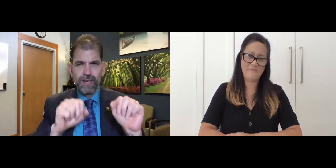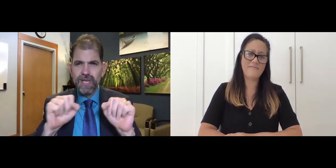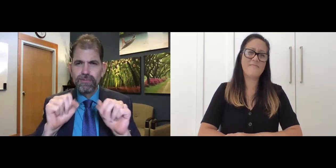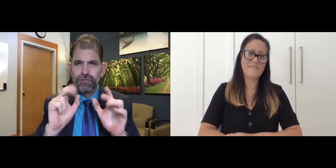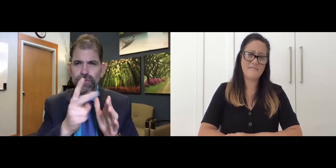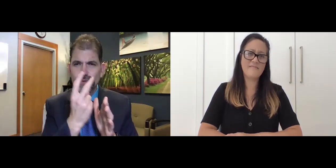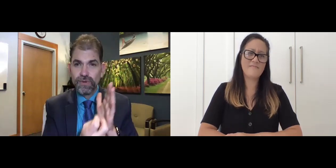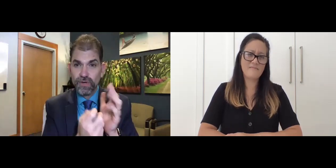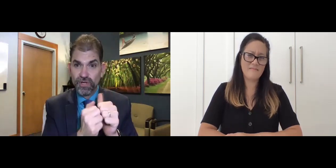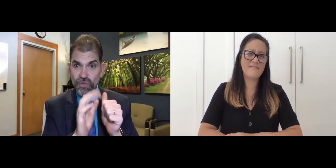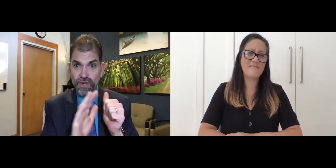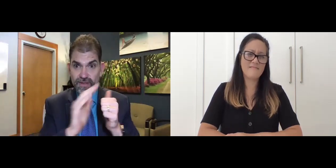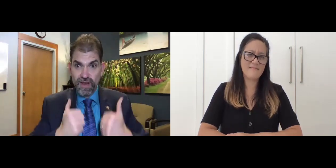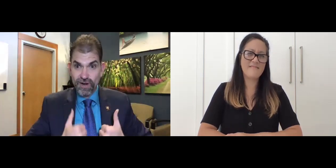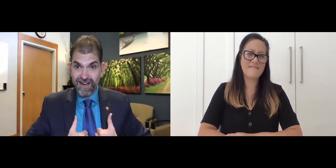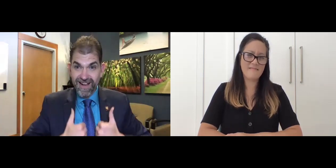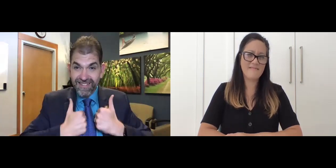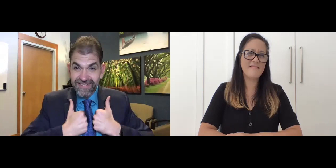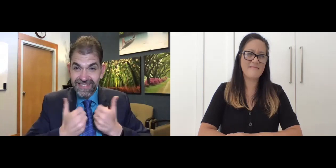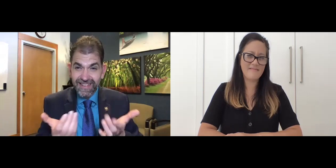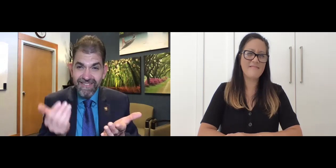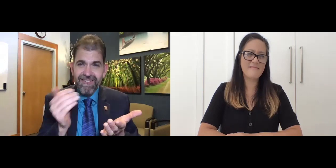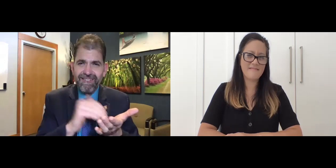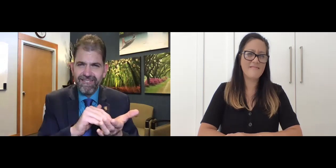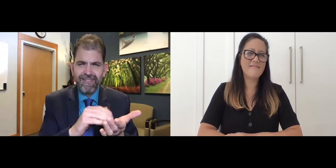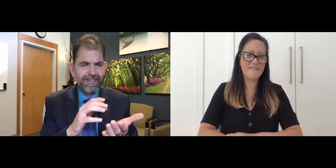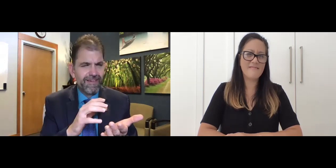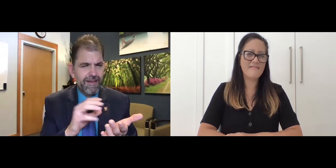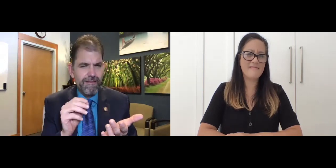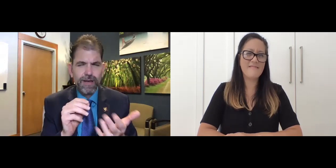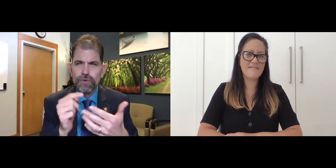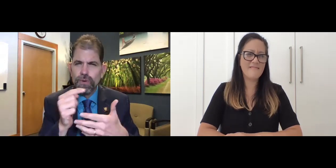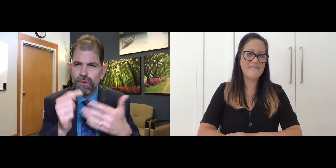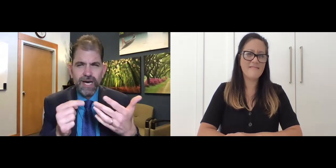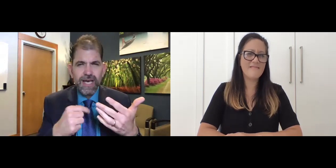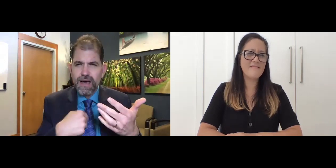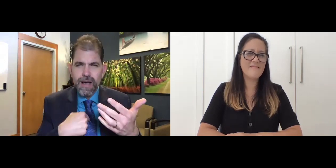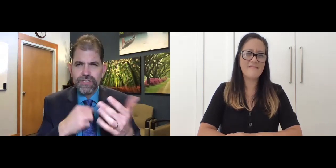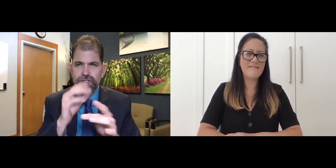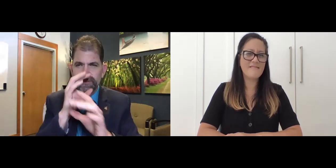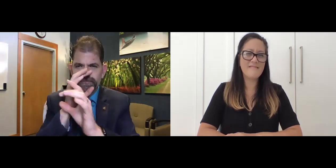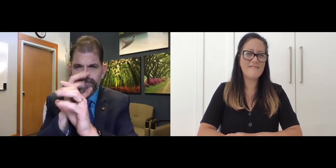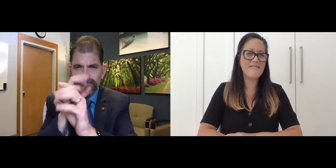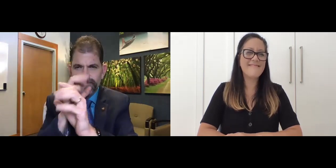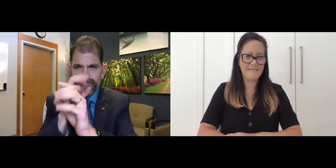and let go of this traumatic experience and get on with their lives and I just